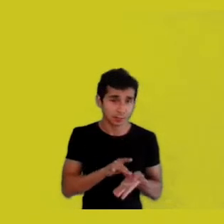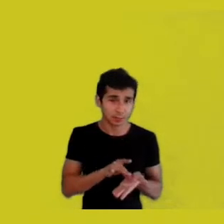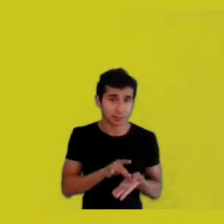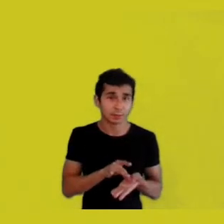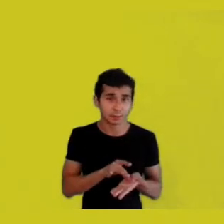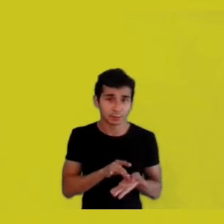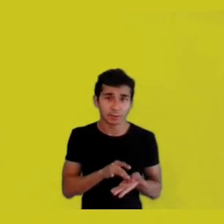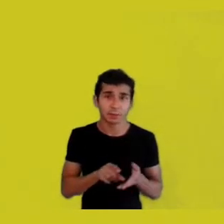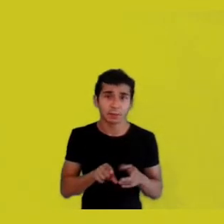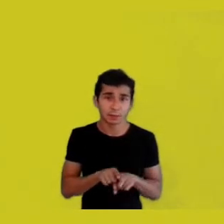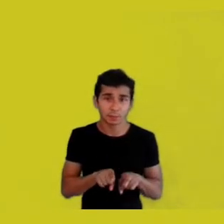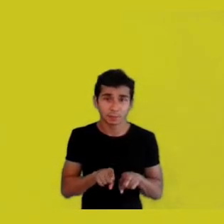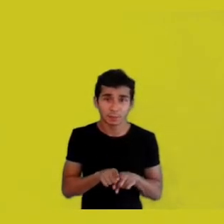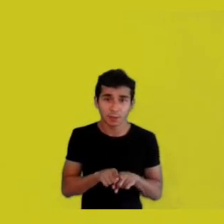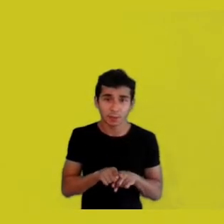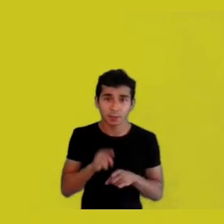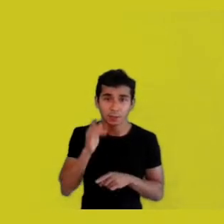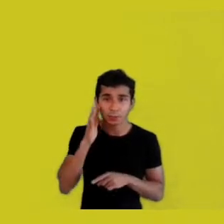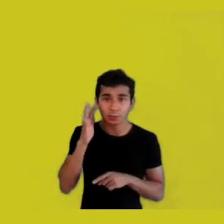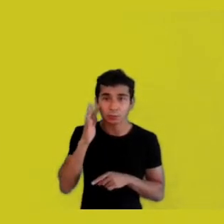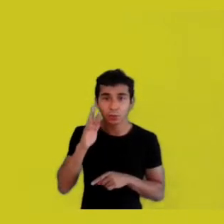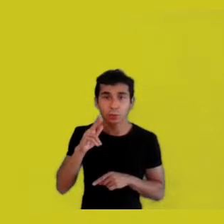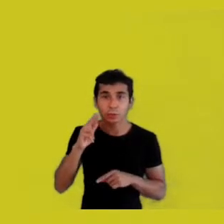It’s not a fantasy, not an embellishment,